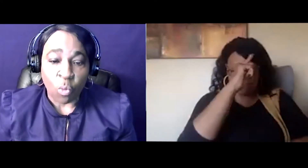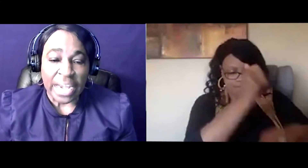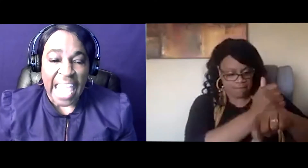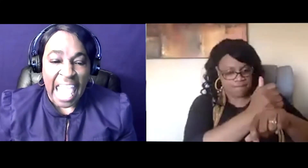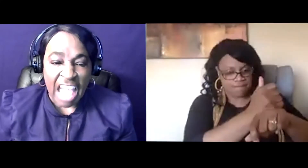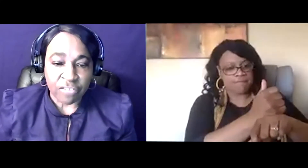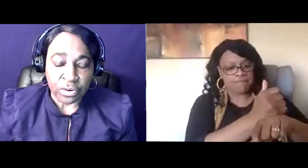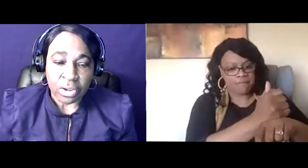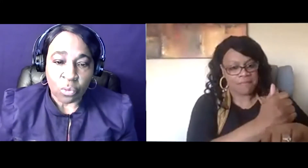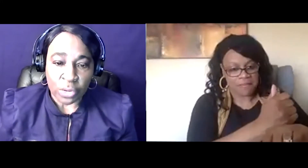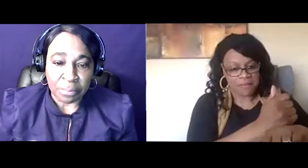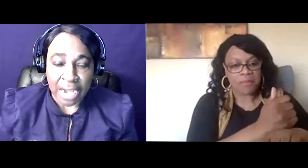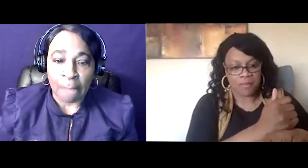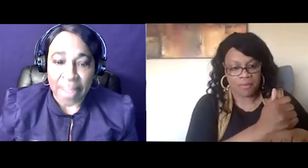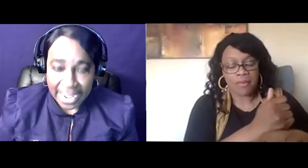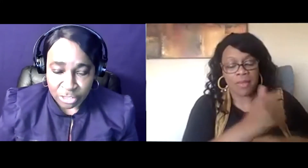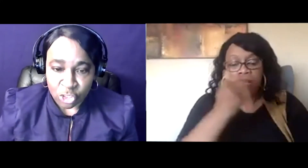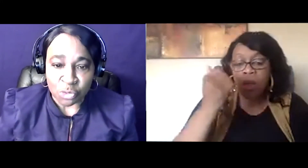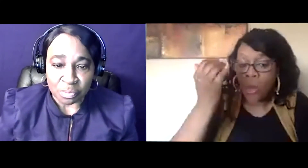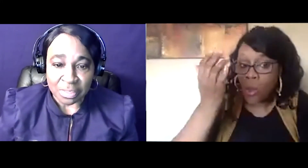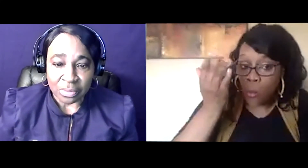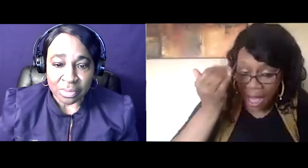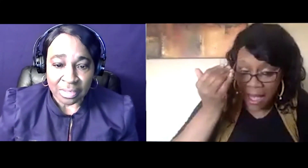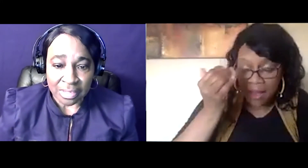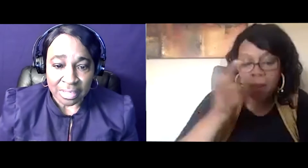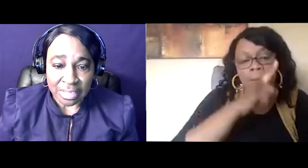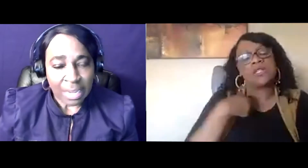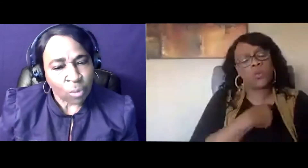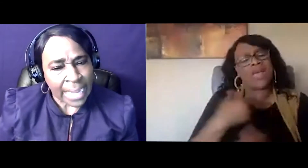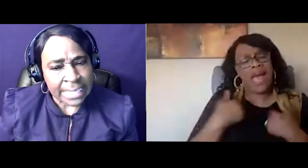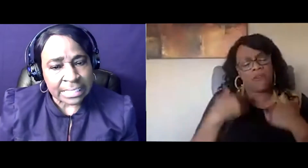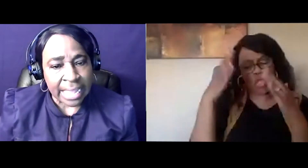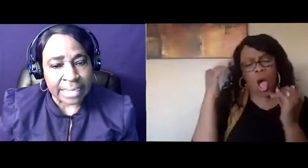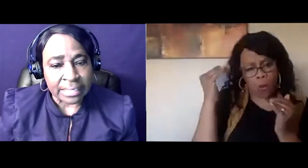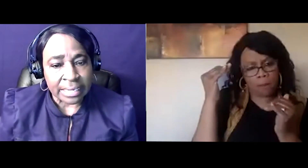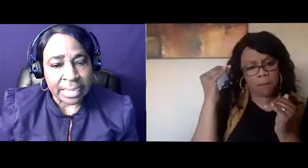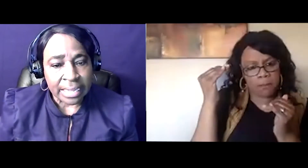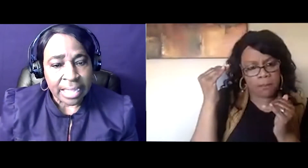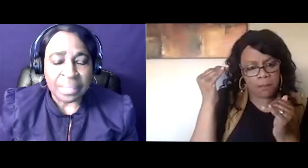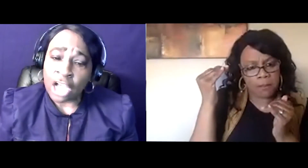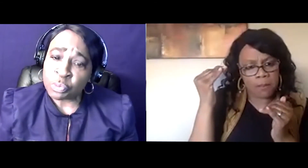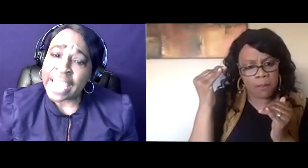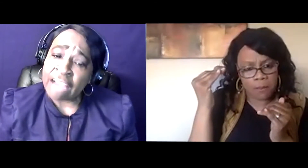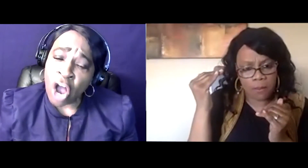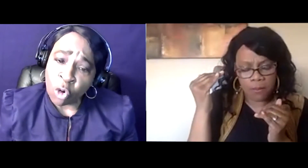whatever we put our minds to. Why is that? Because we have hope.